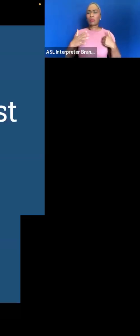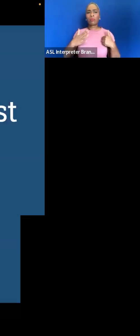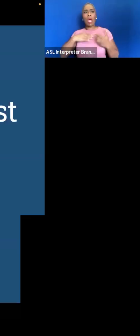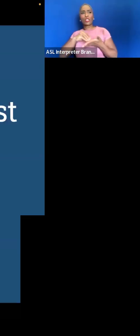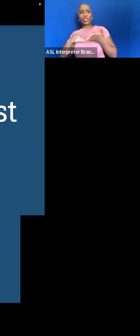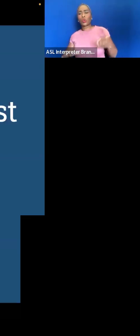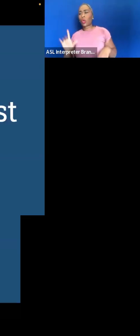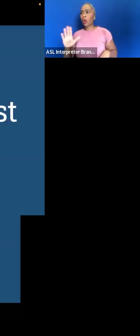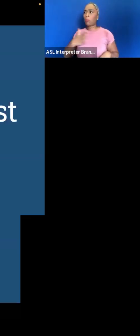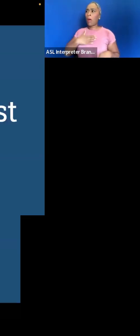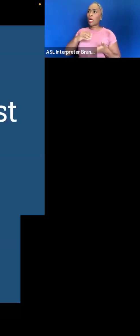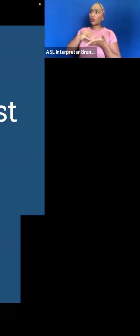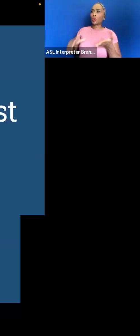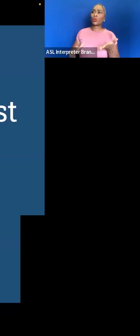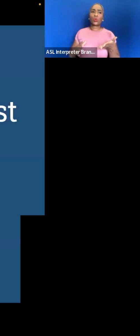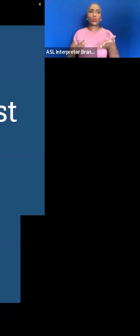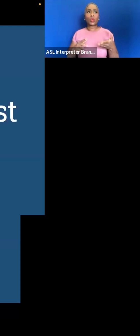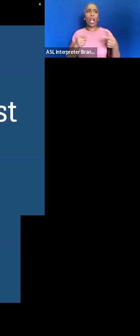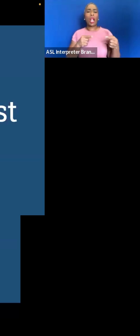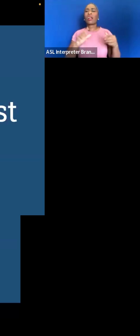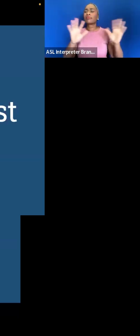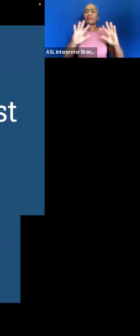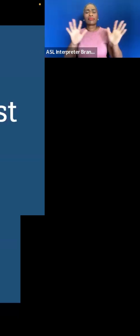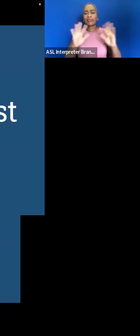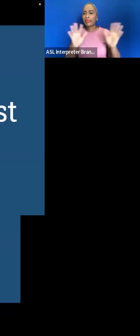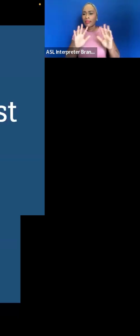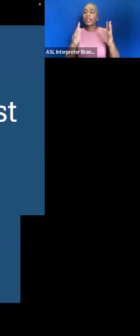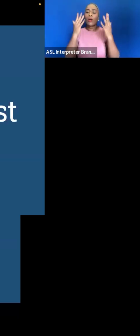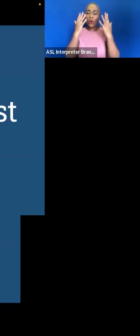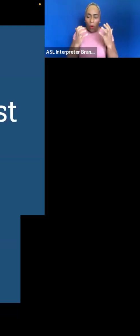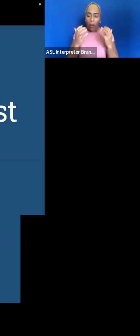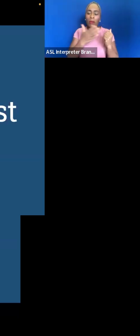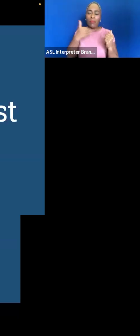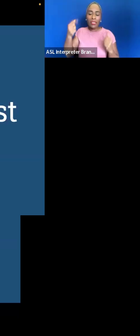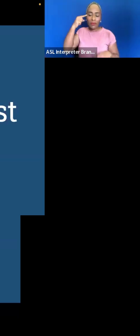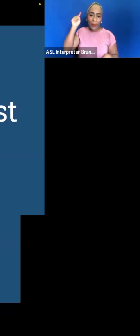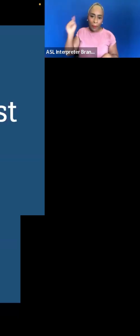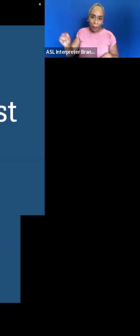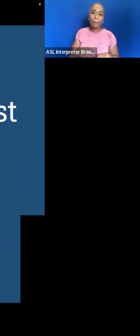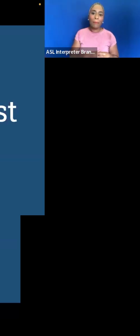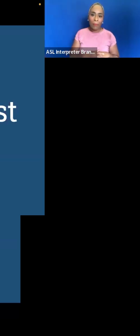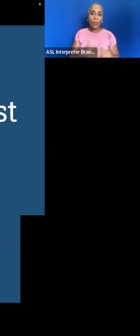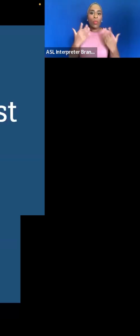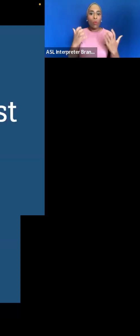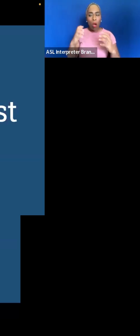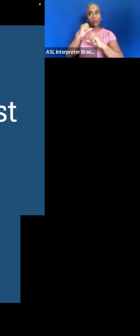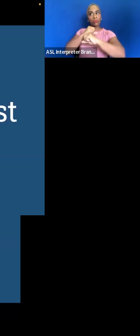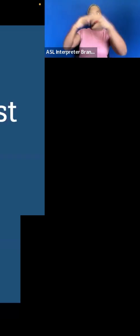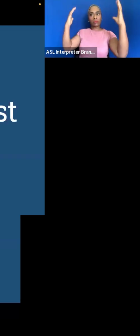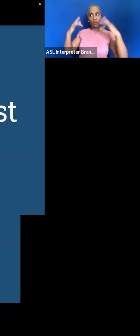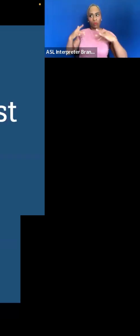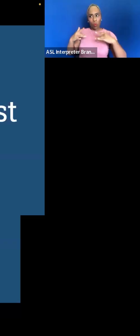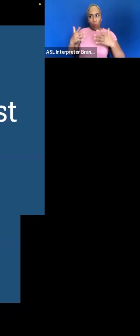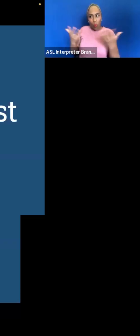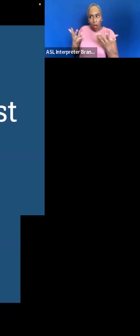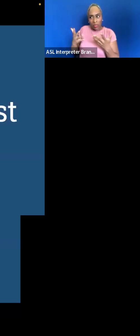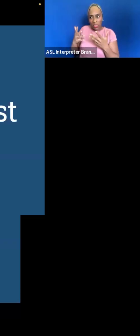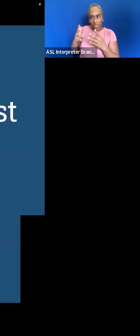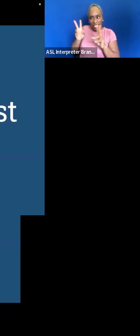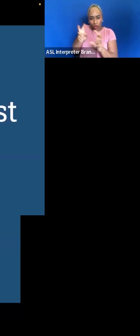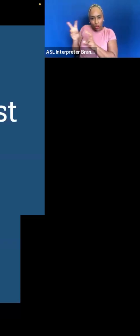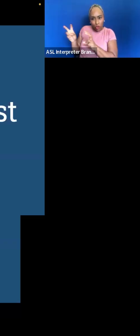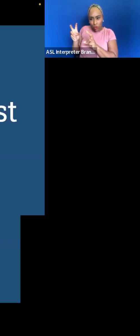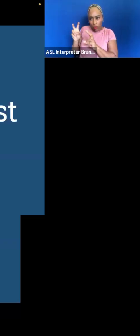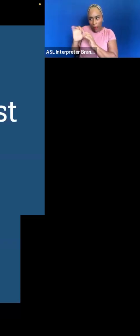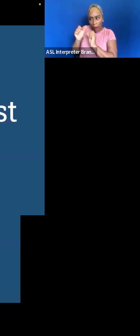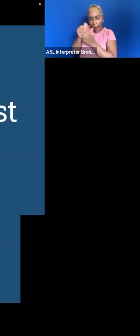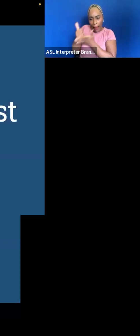It's our kid and we're trying to do the best thing possible and get the best picture of a kiddo and really make sure we're doing no harm.